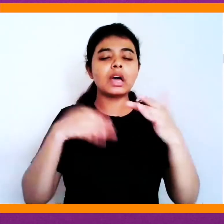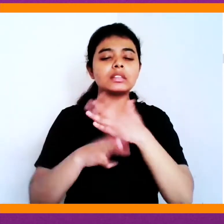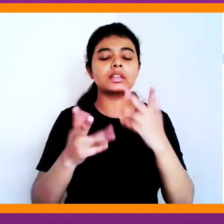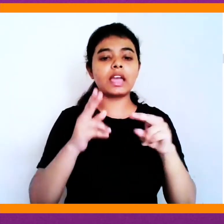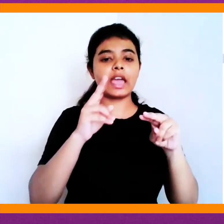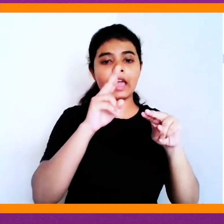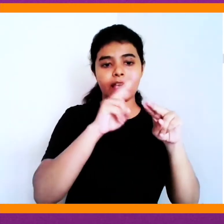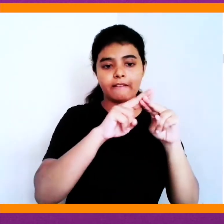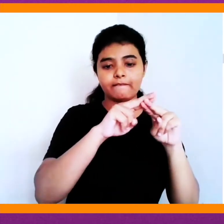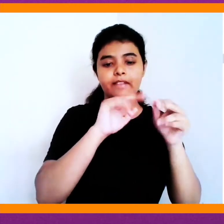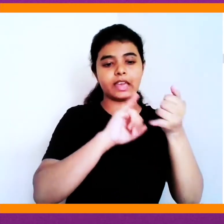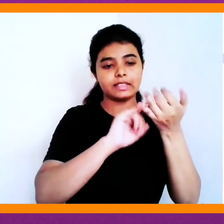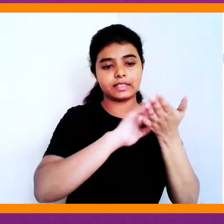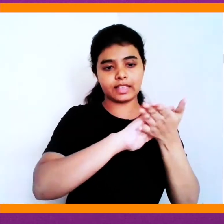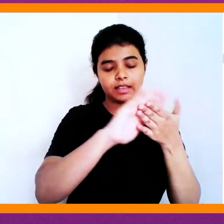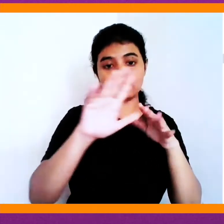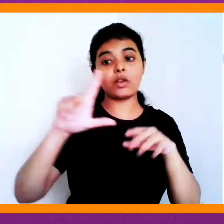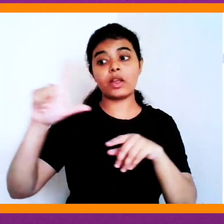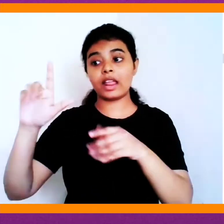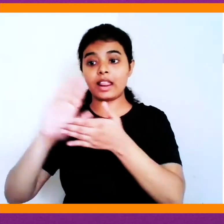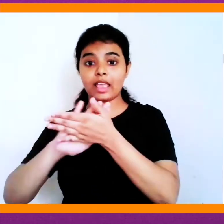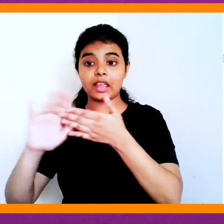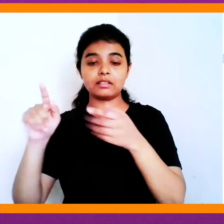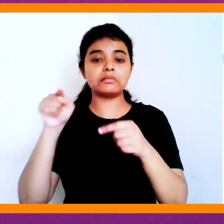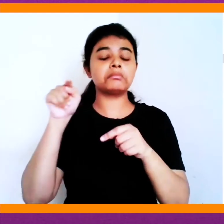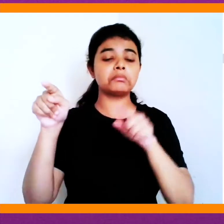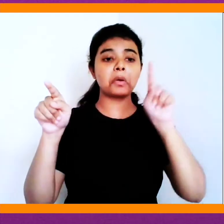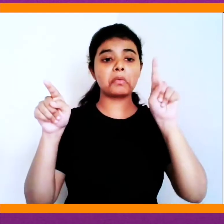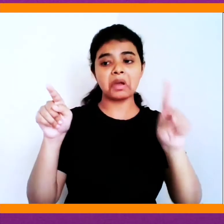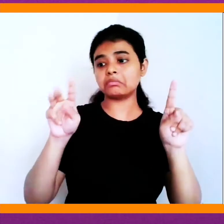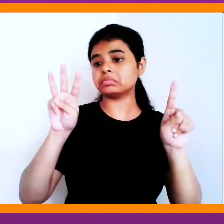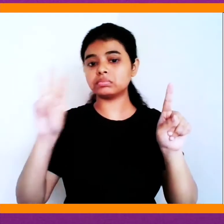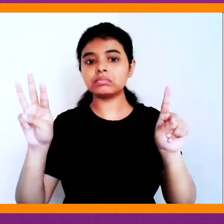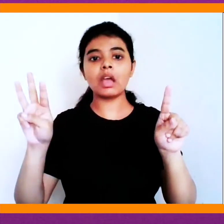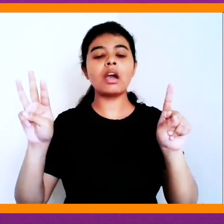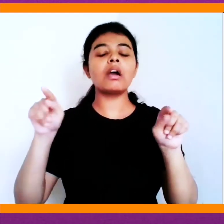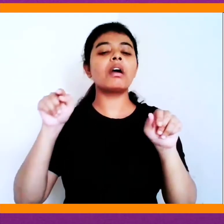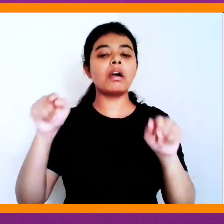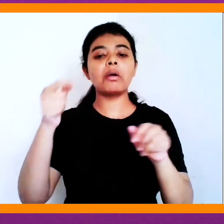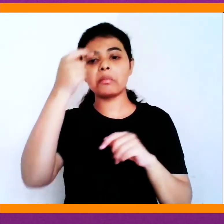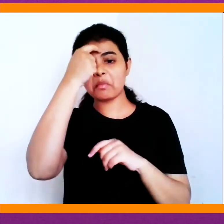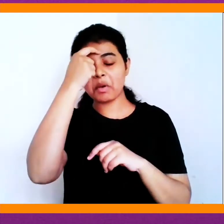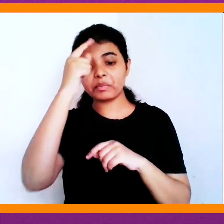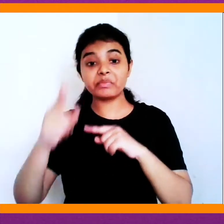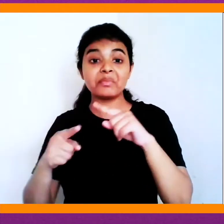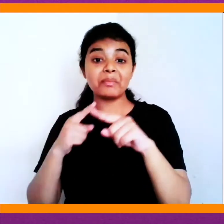where the fsh and lh ratio is one is to three the ultrasound diagnosis shows that she has